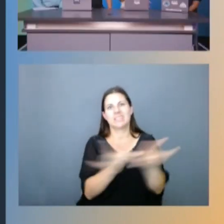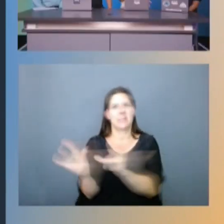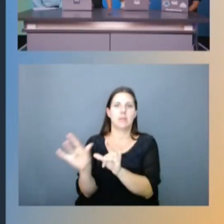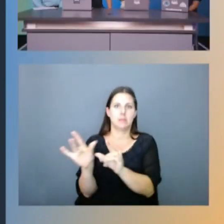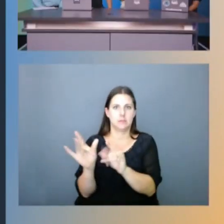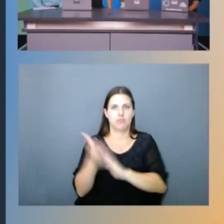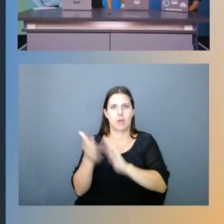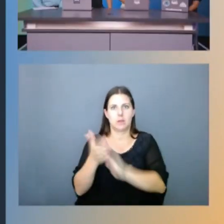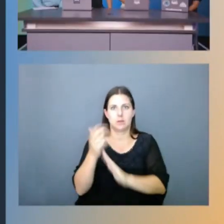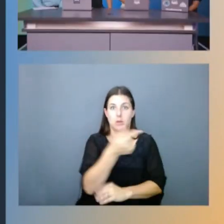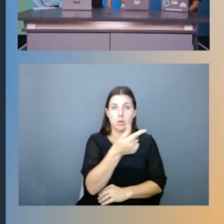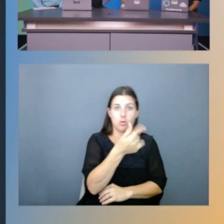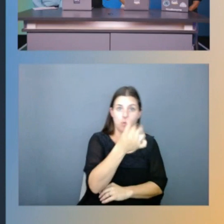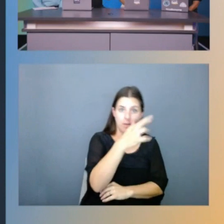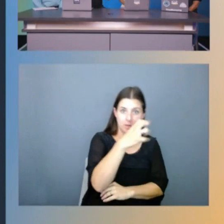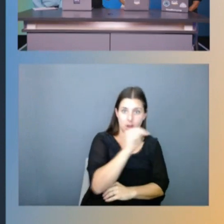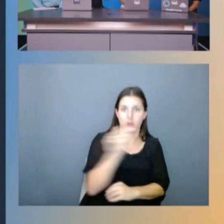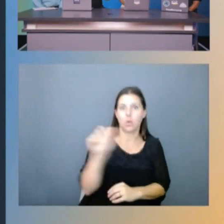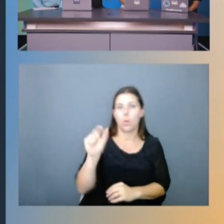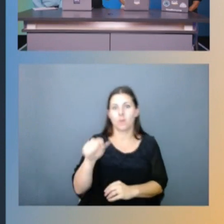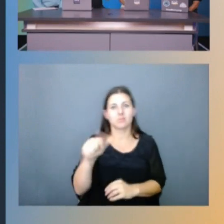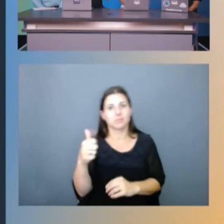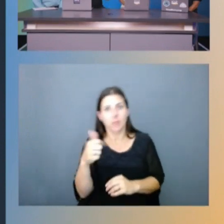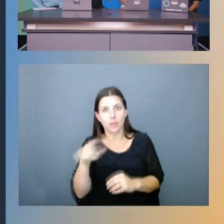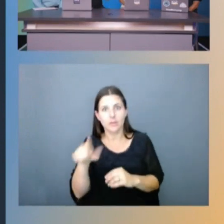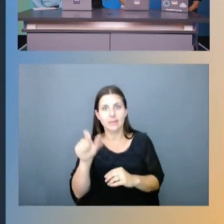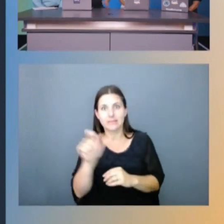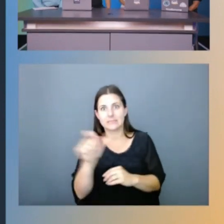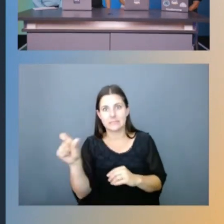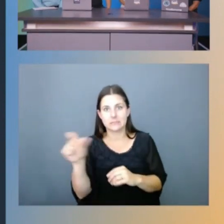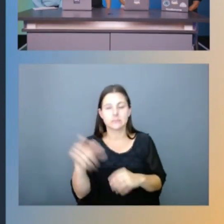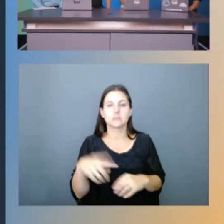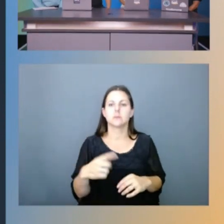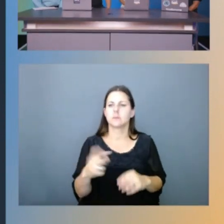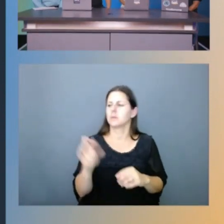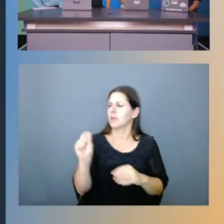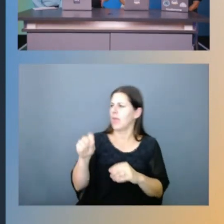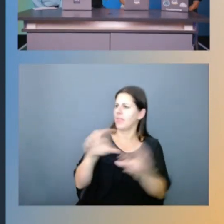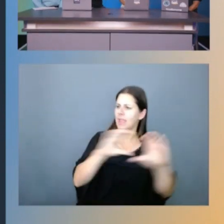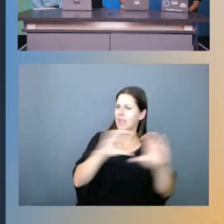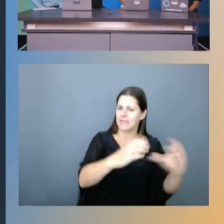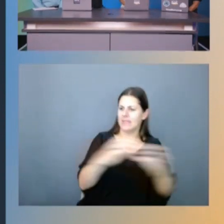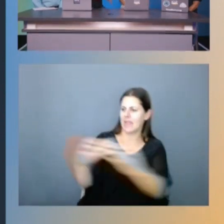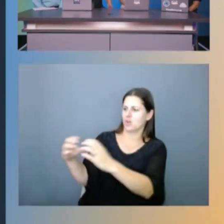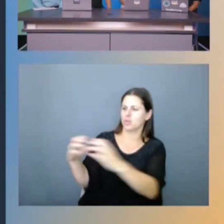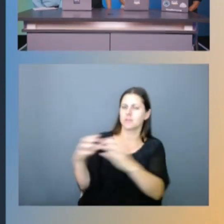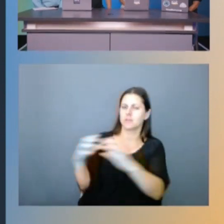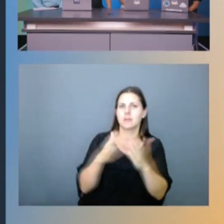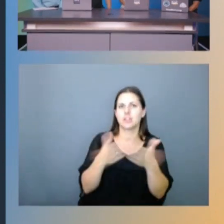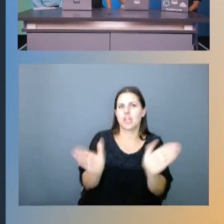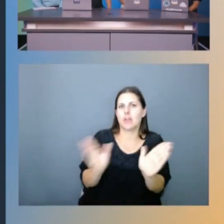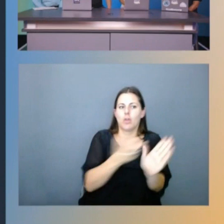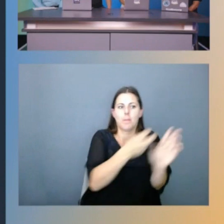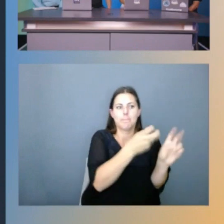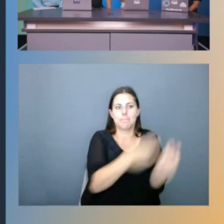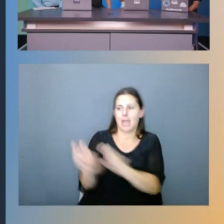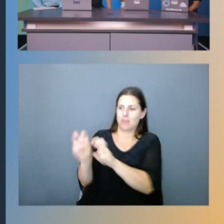And just the general portability of containers in general just make it simple to migrate from one architecture to another. Yeah, absolutely,